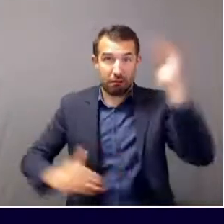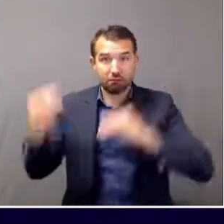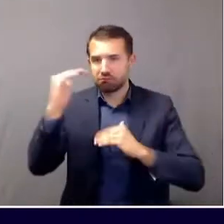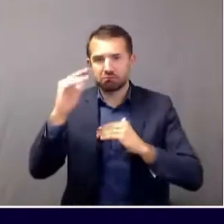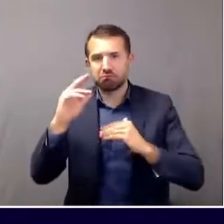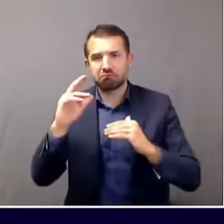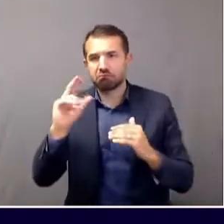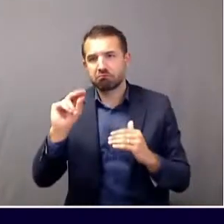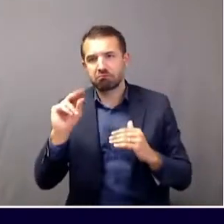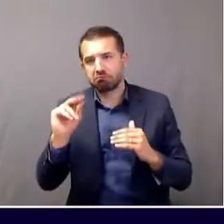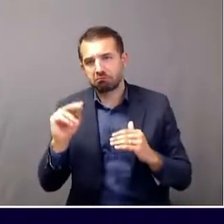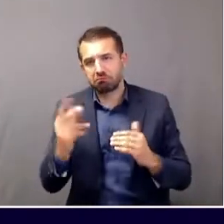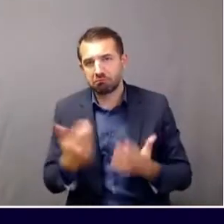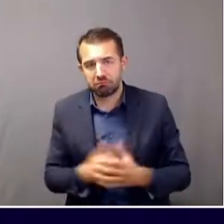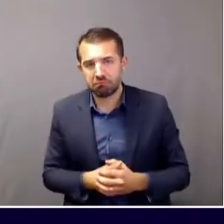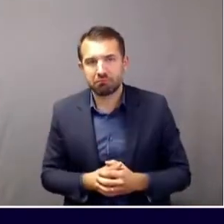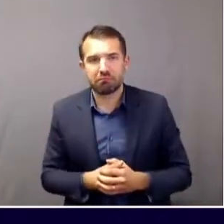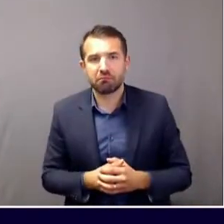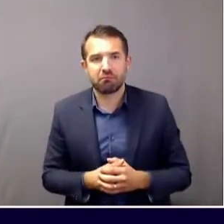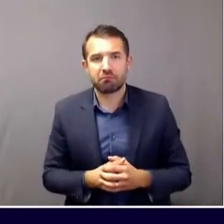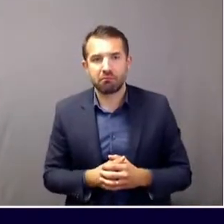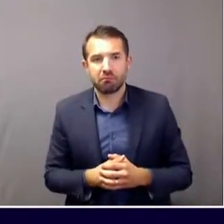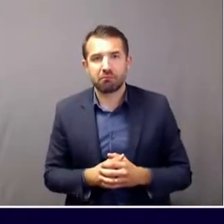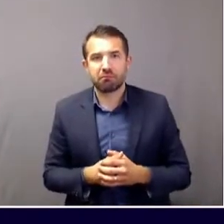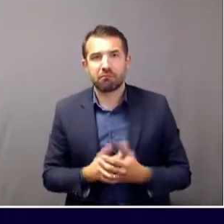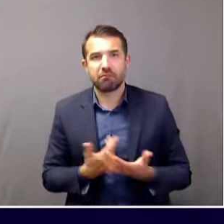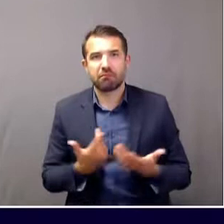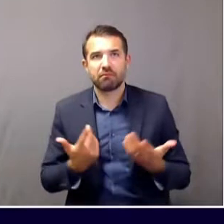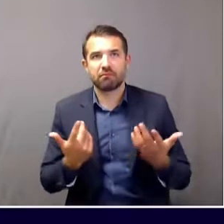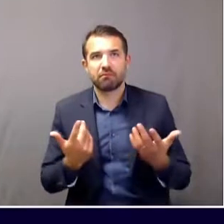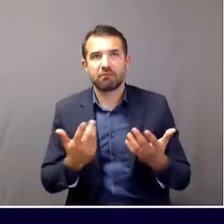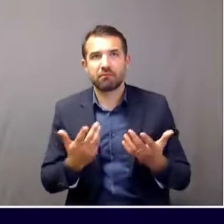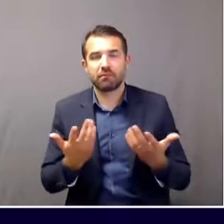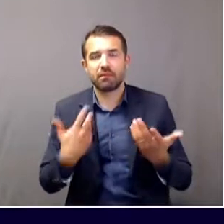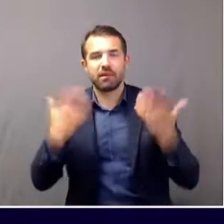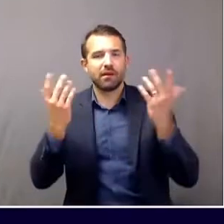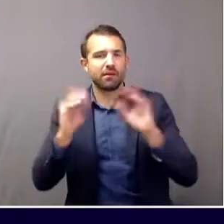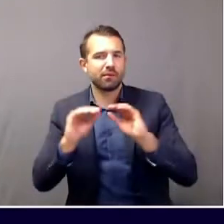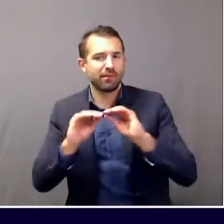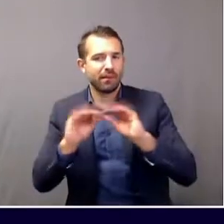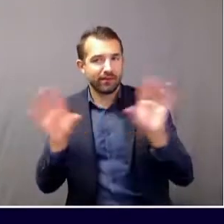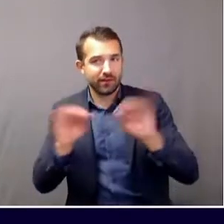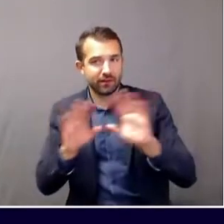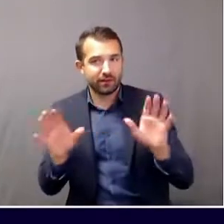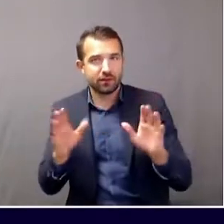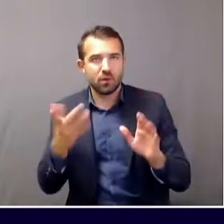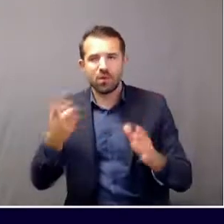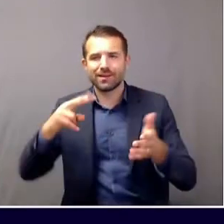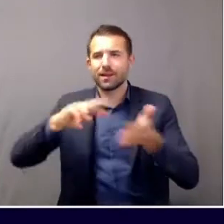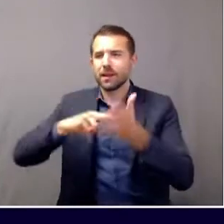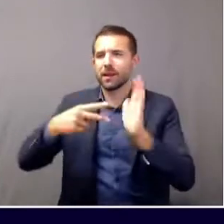seen just to be just to be clear that